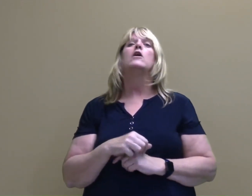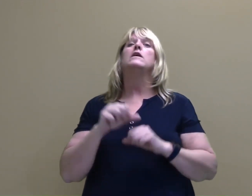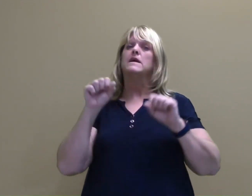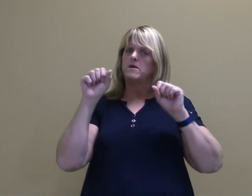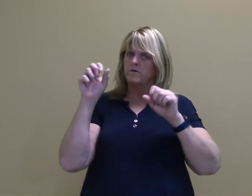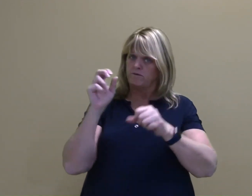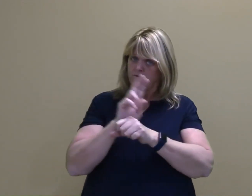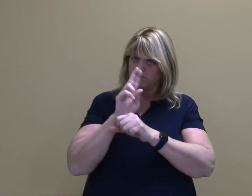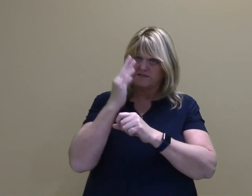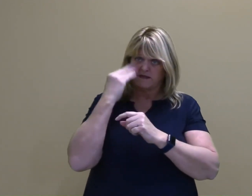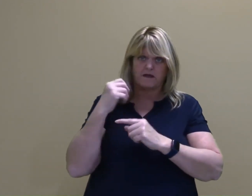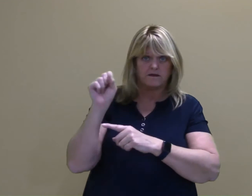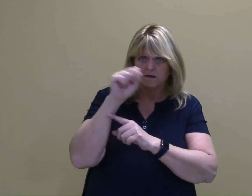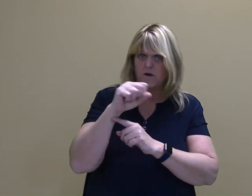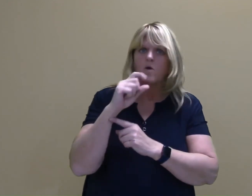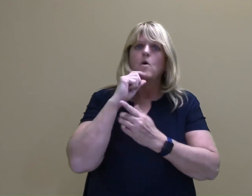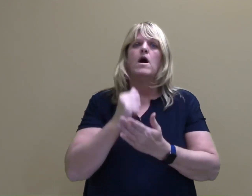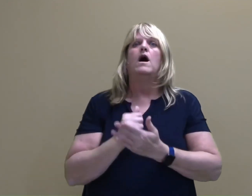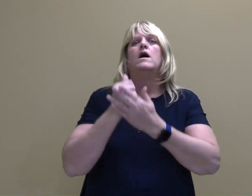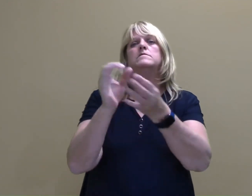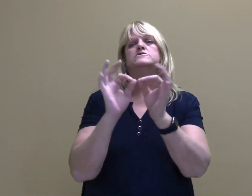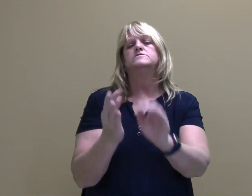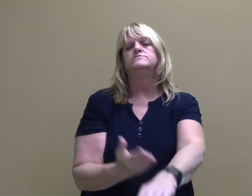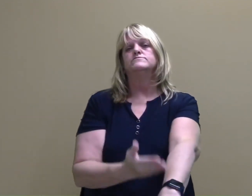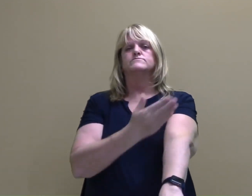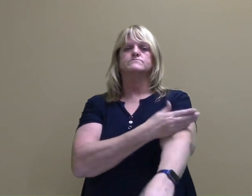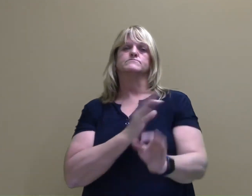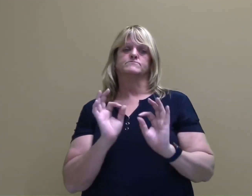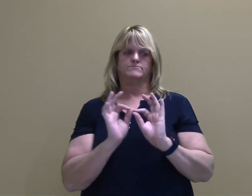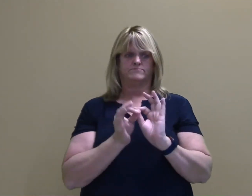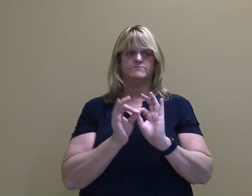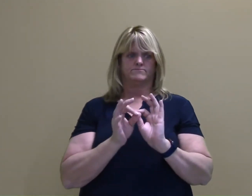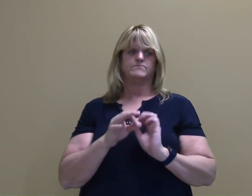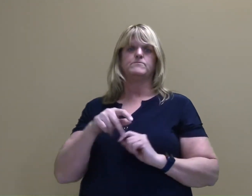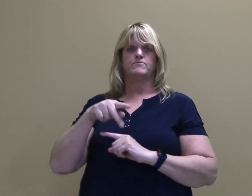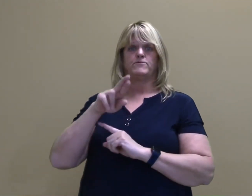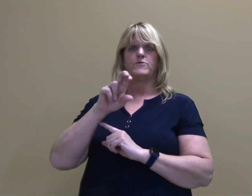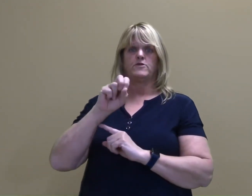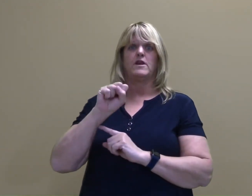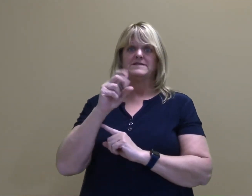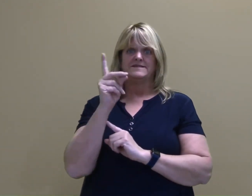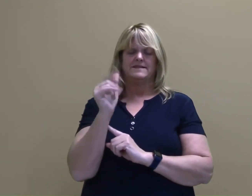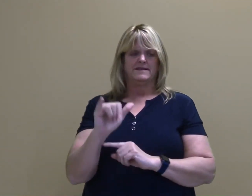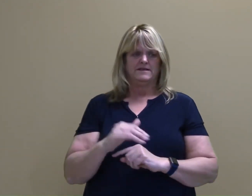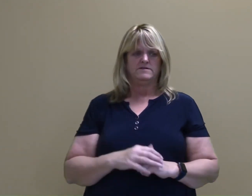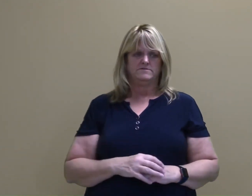It is hoped that the result will be an improved prosody among interpreters.